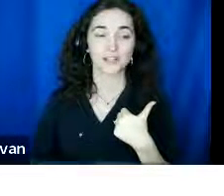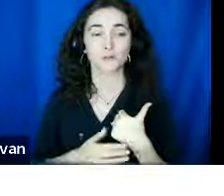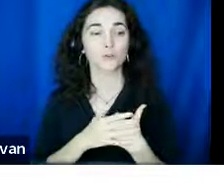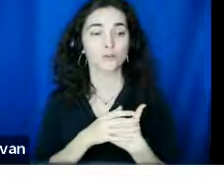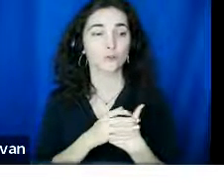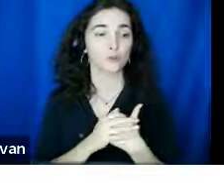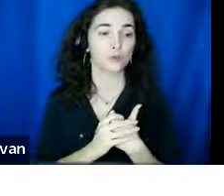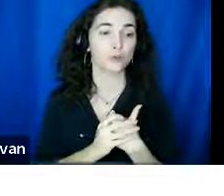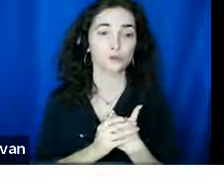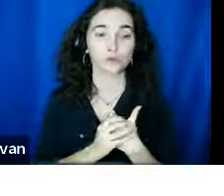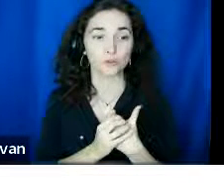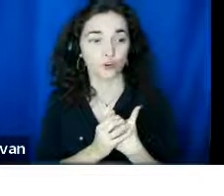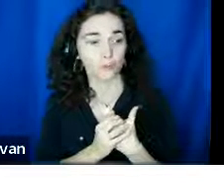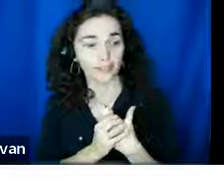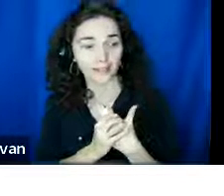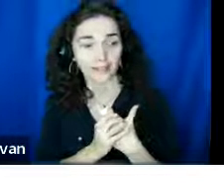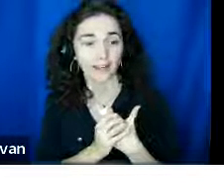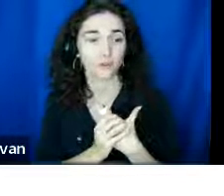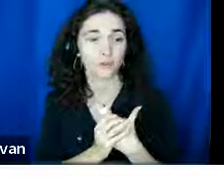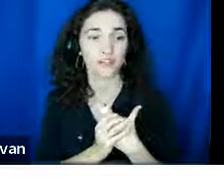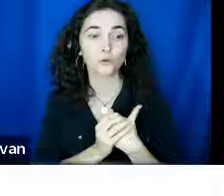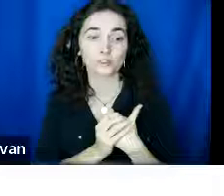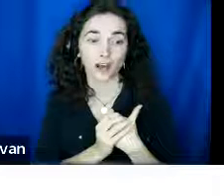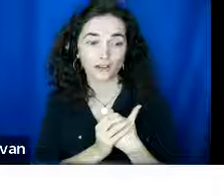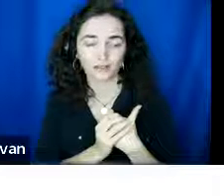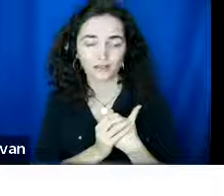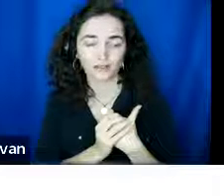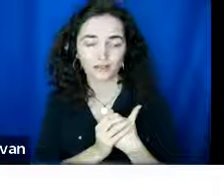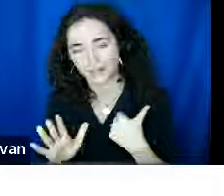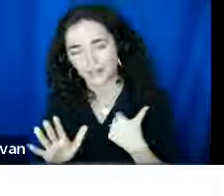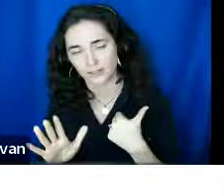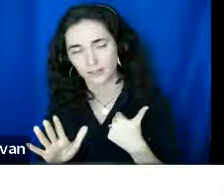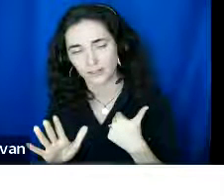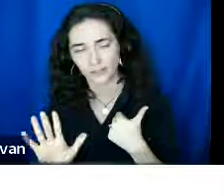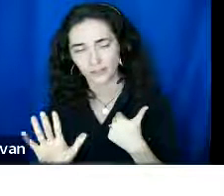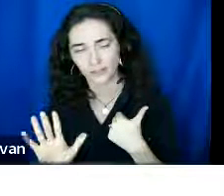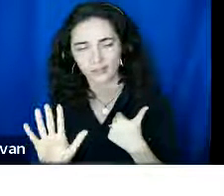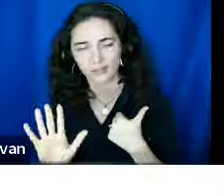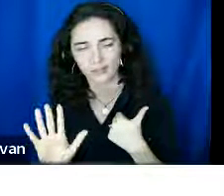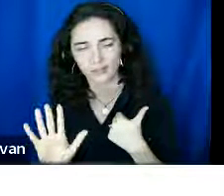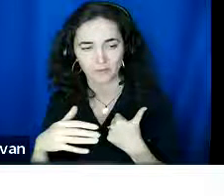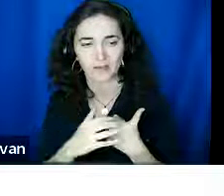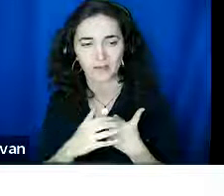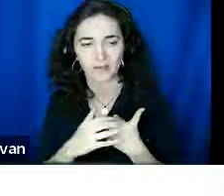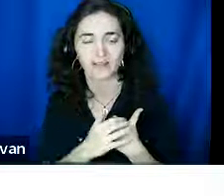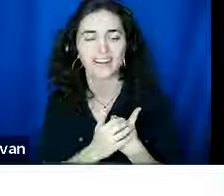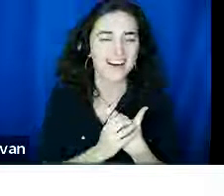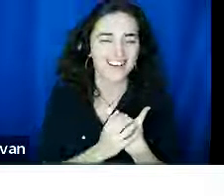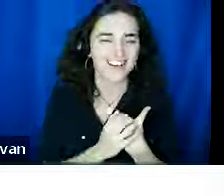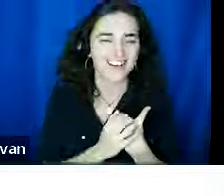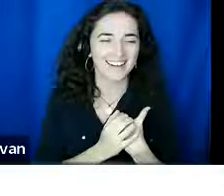Say if a person were to go to Germany and learn to say guten tag, I think it's two words, but just work with me.